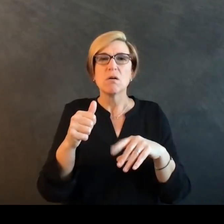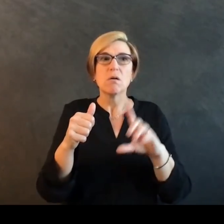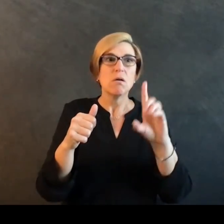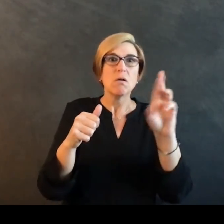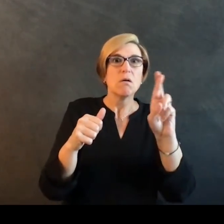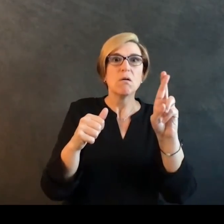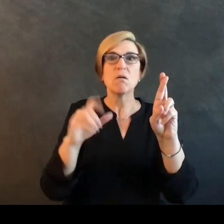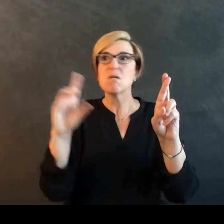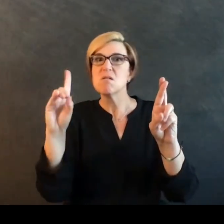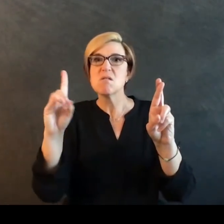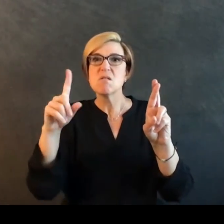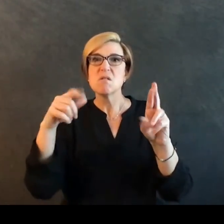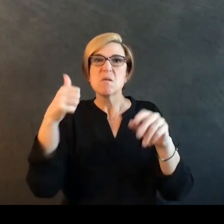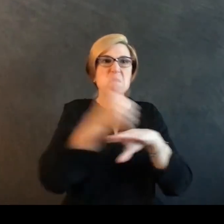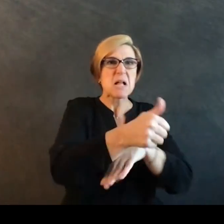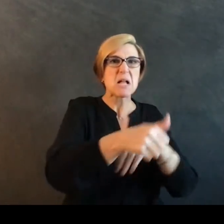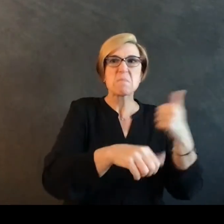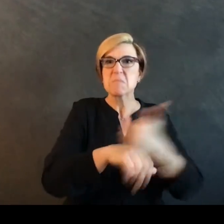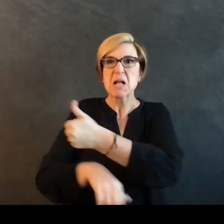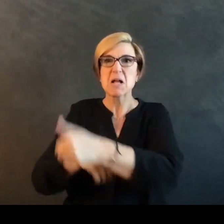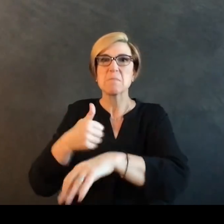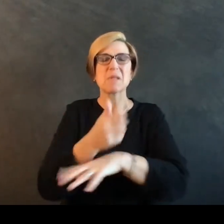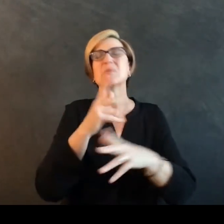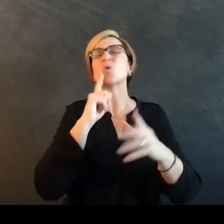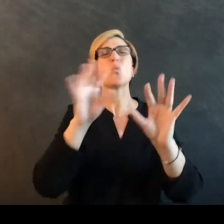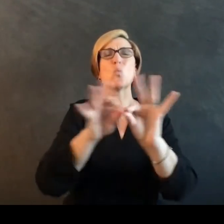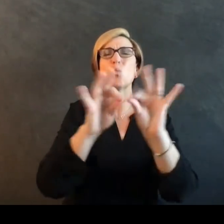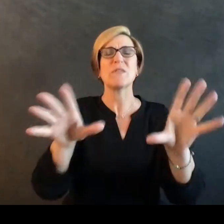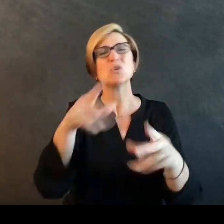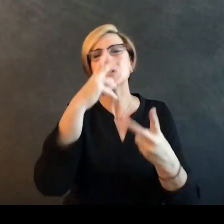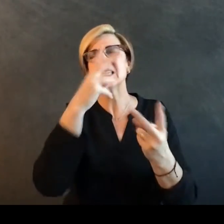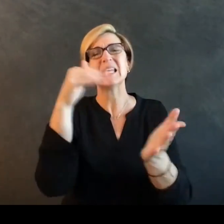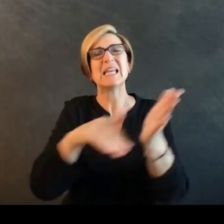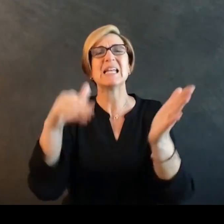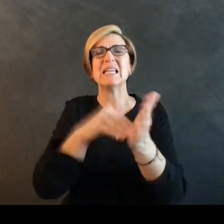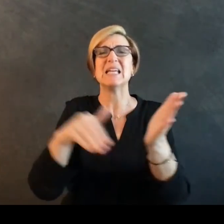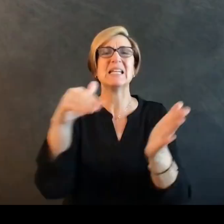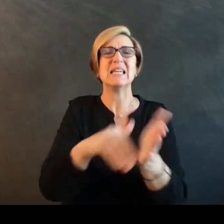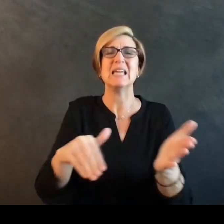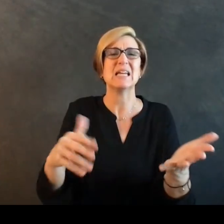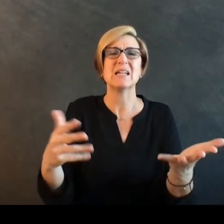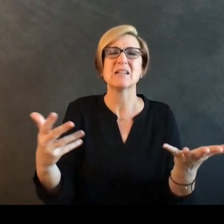what happens it's witch hunt after witch hunt after witch hunt and in the end the